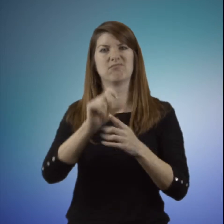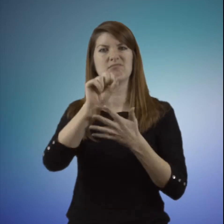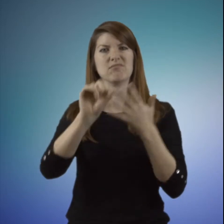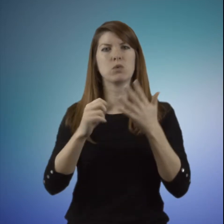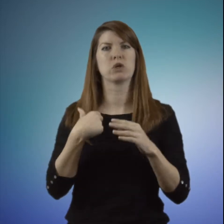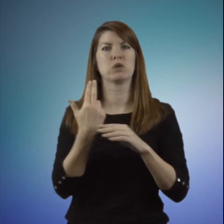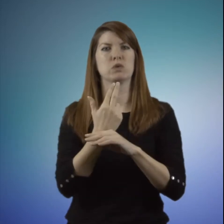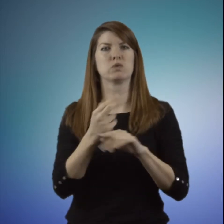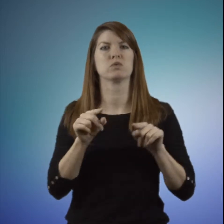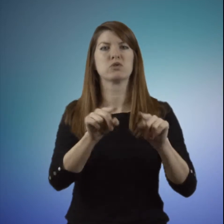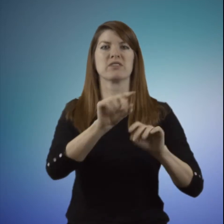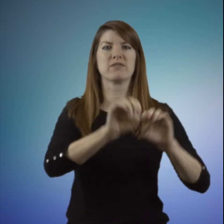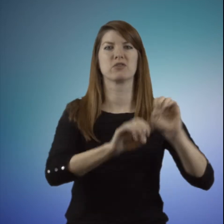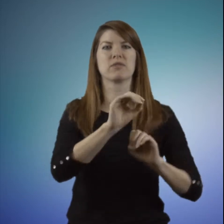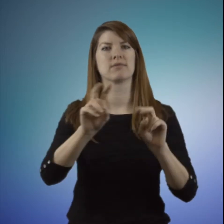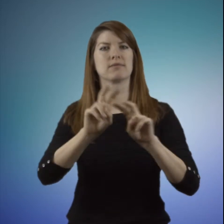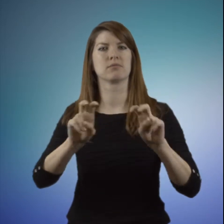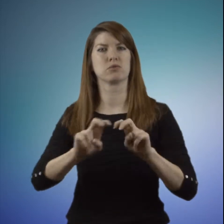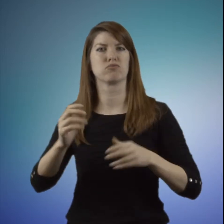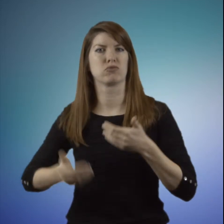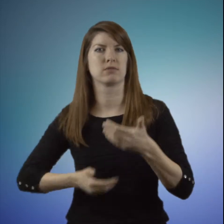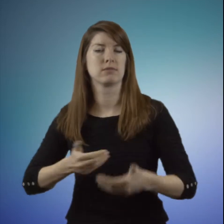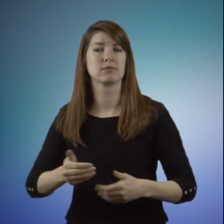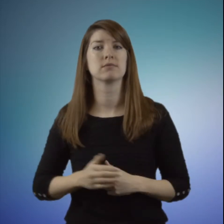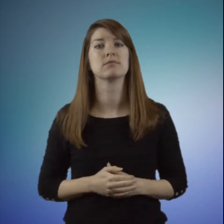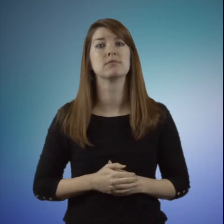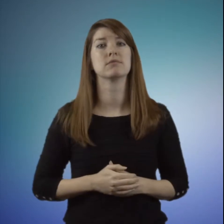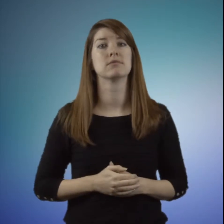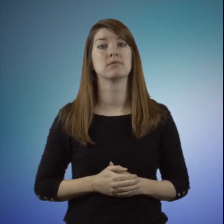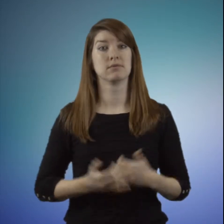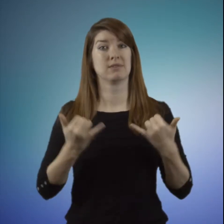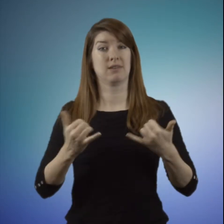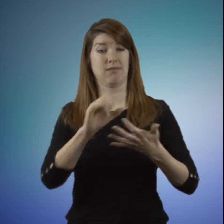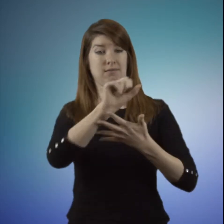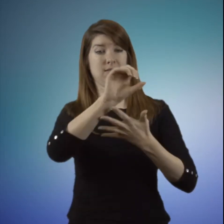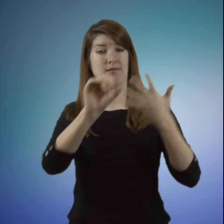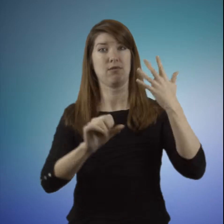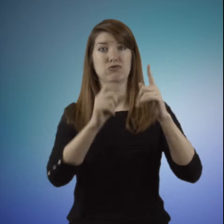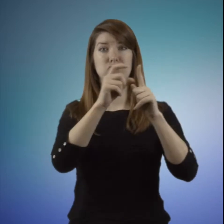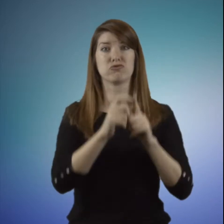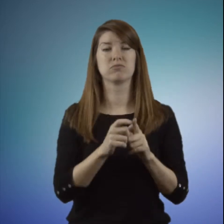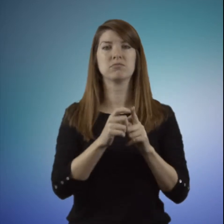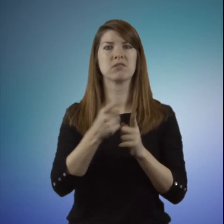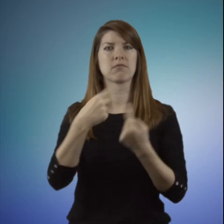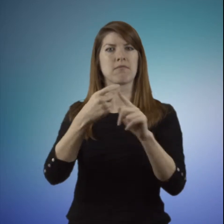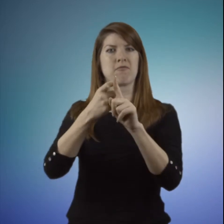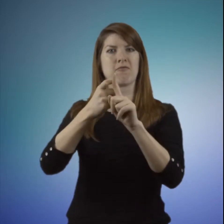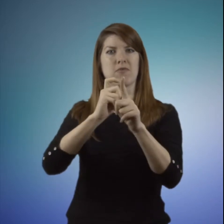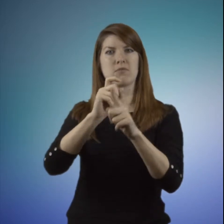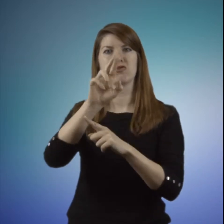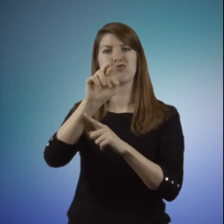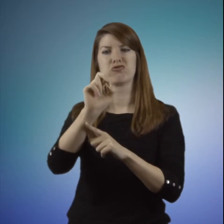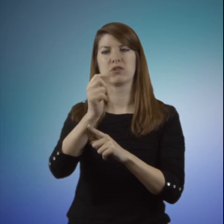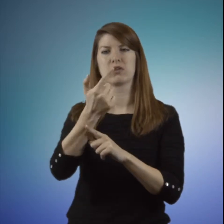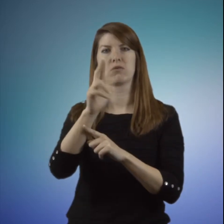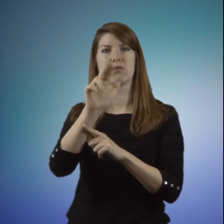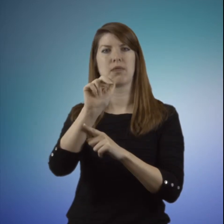in the evaluation and assessment process. These terms are from the regulations for IDEA.